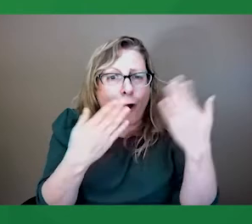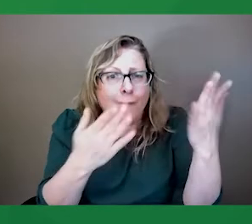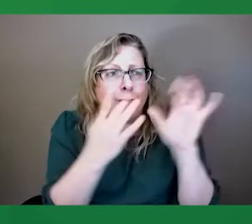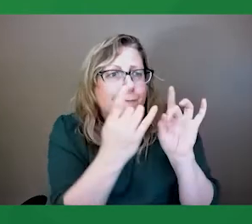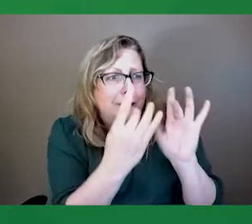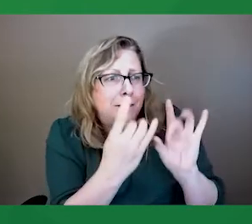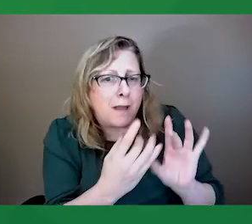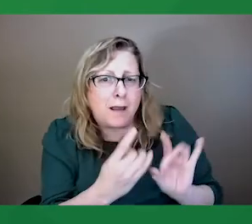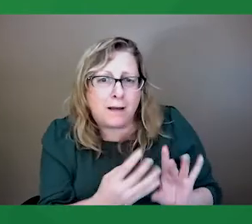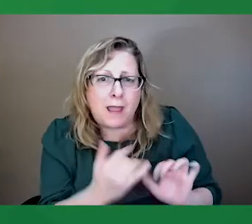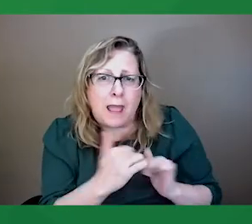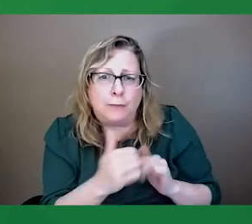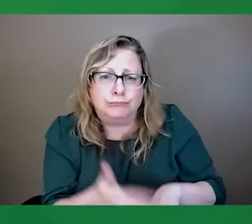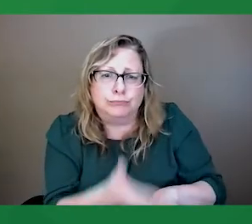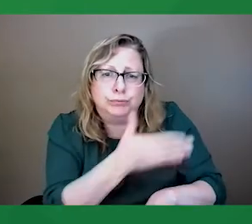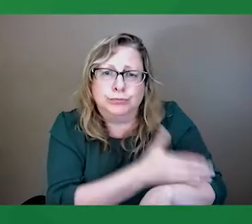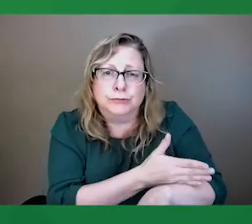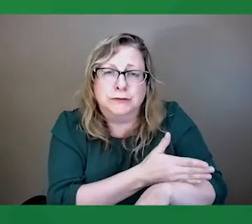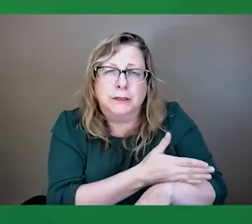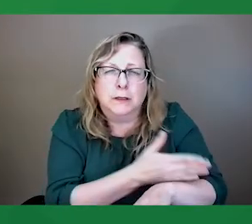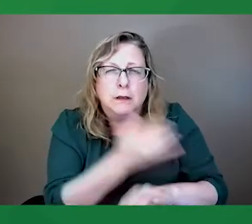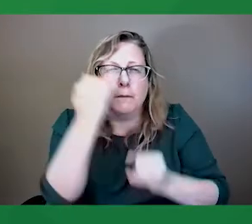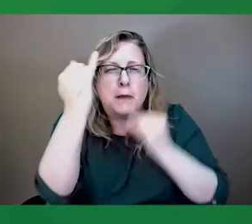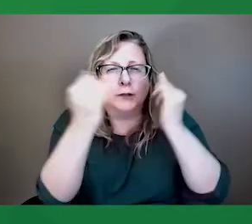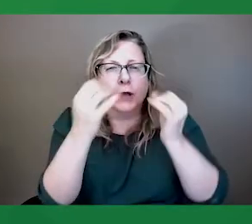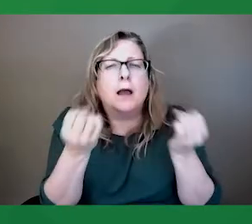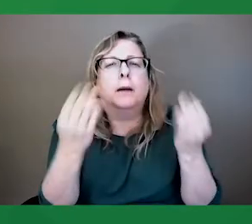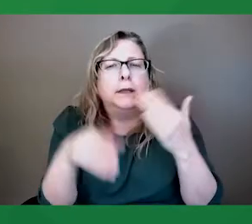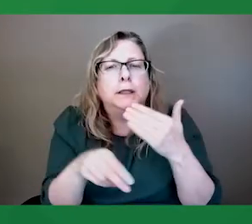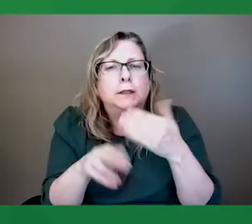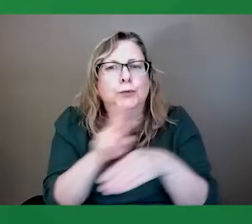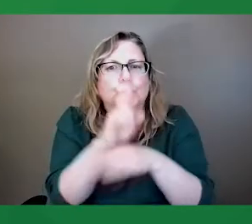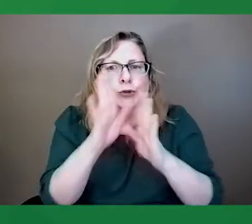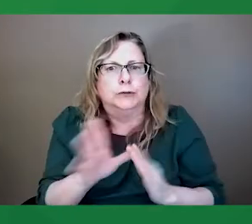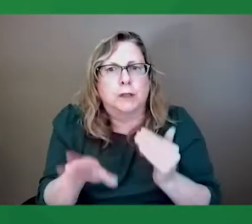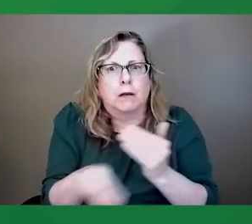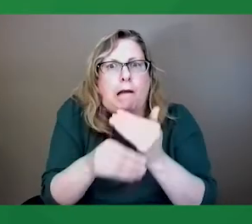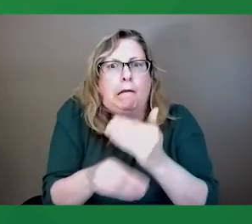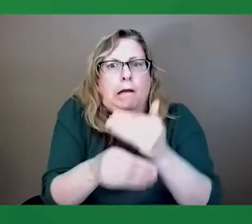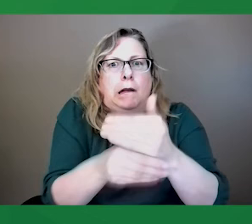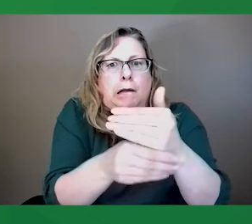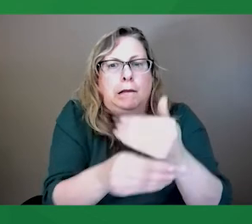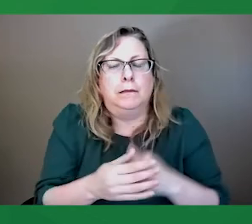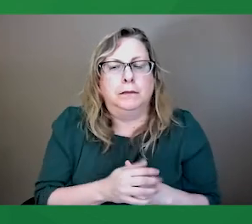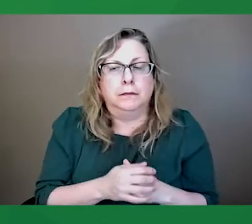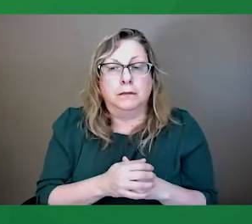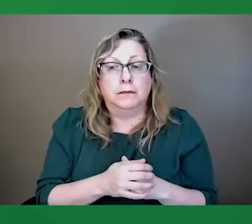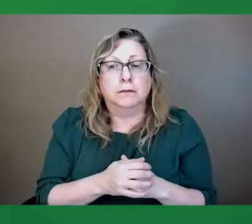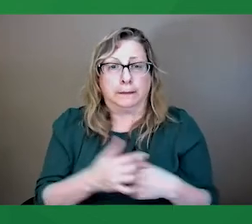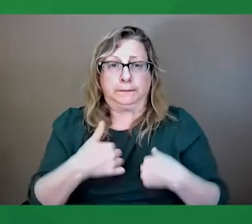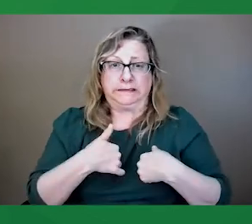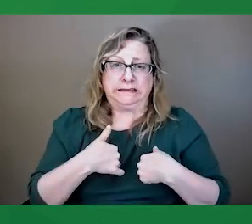Think about how many use cases we can expand it to. I have hearing loss. I have been speaking with many of you today,